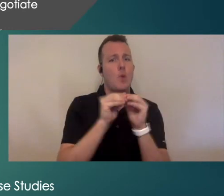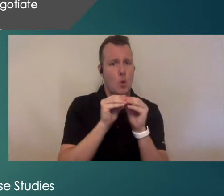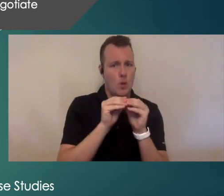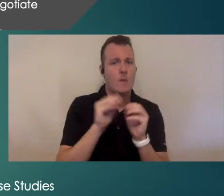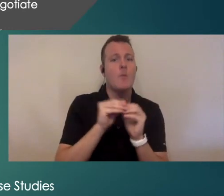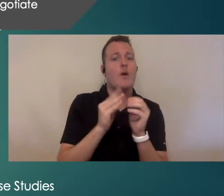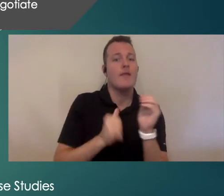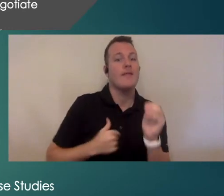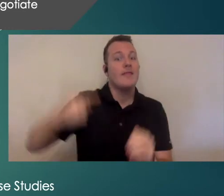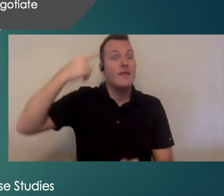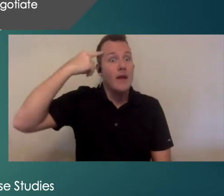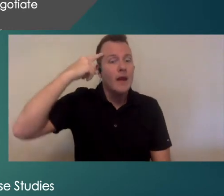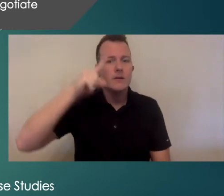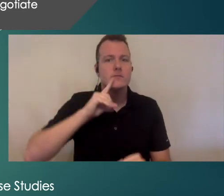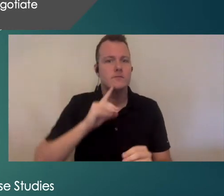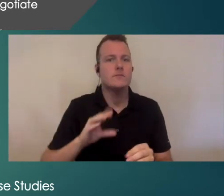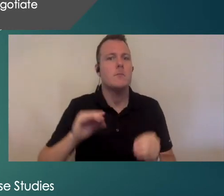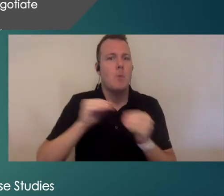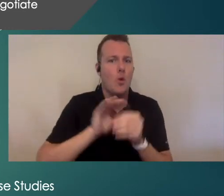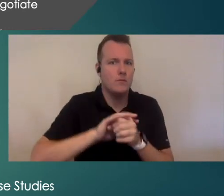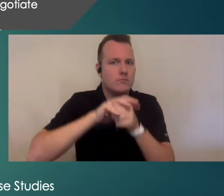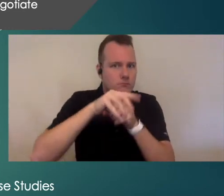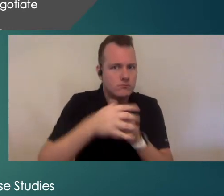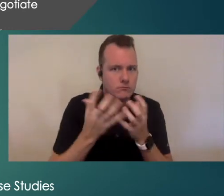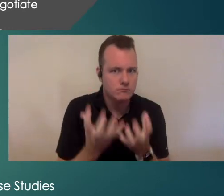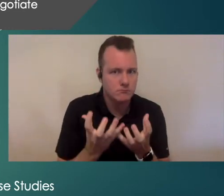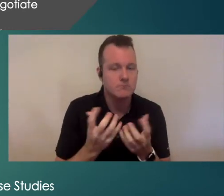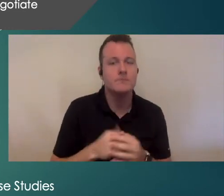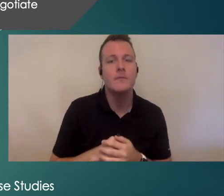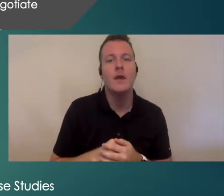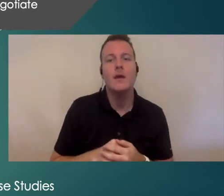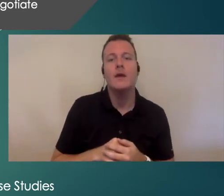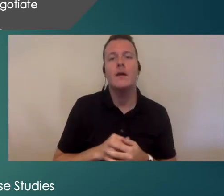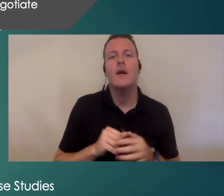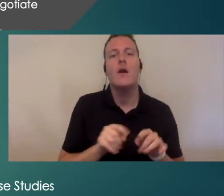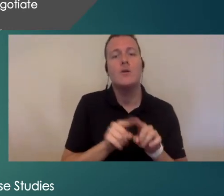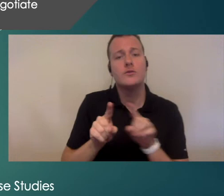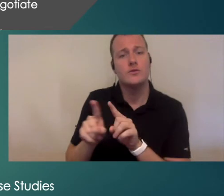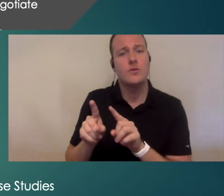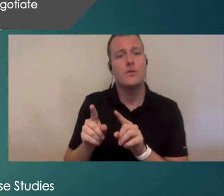much more than you think you'll actually need. And another key note is make sure